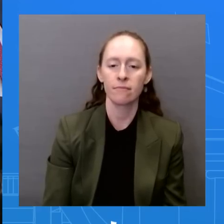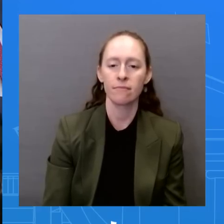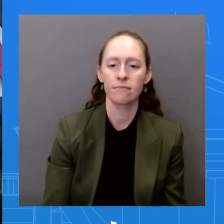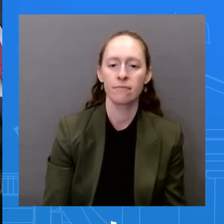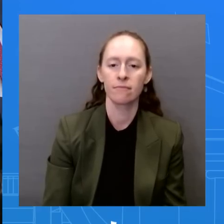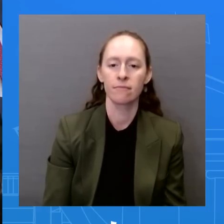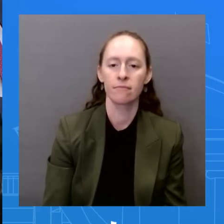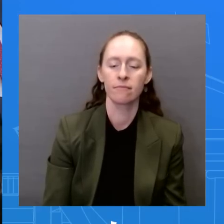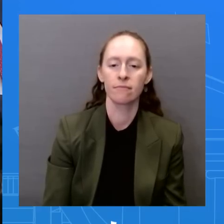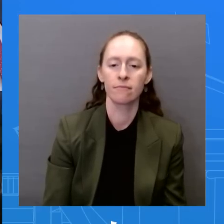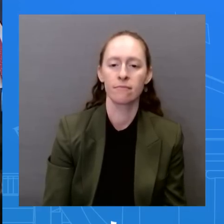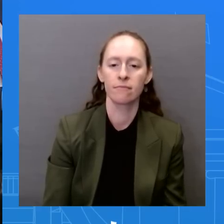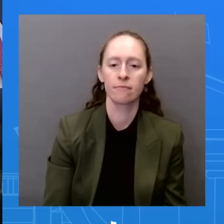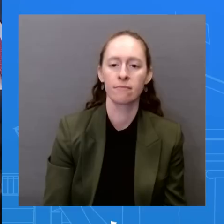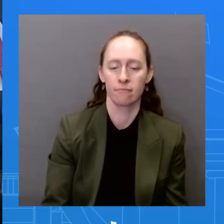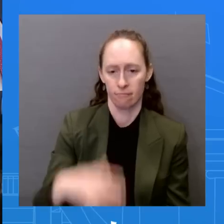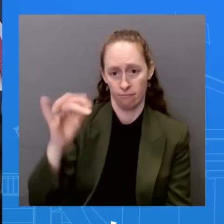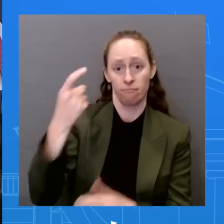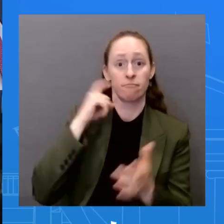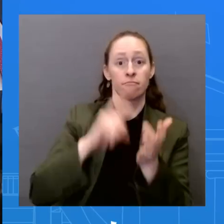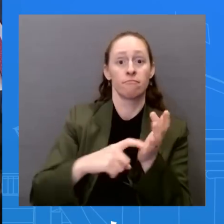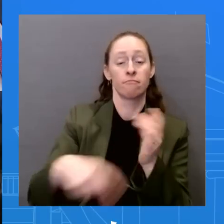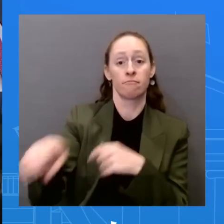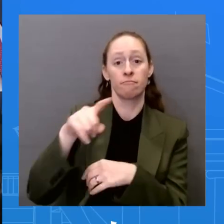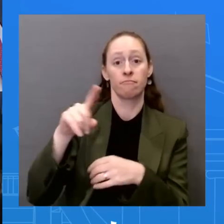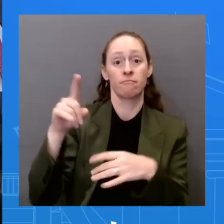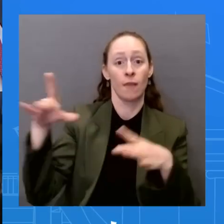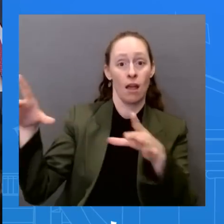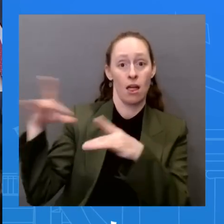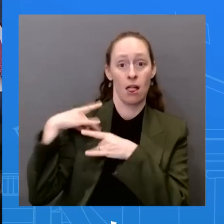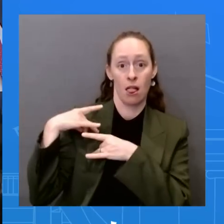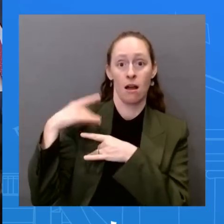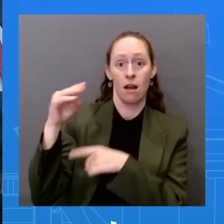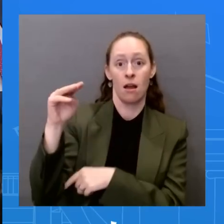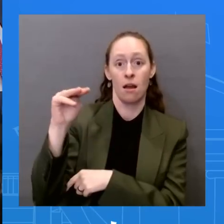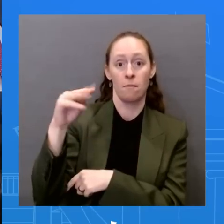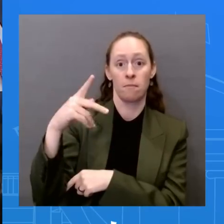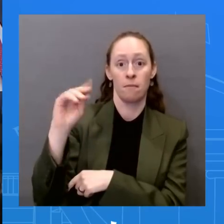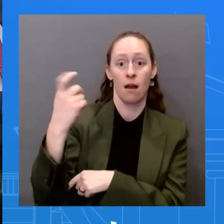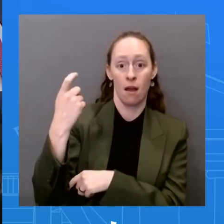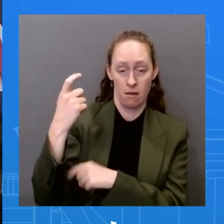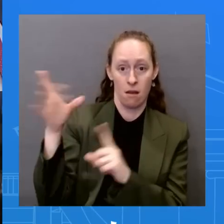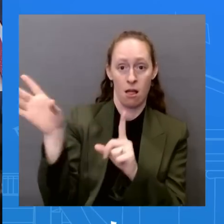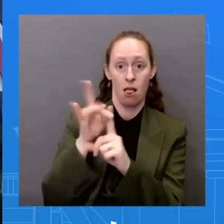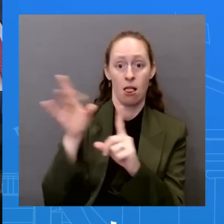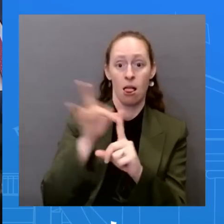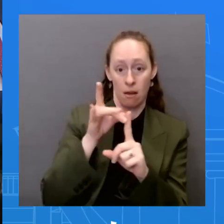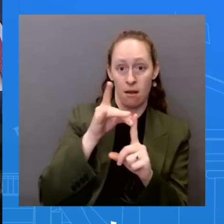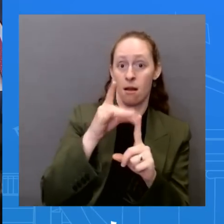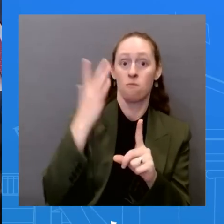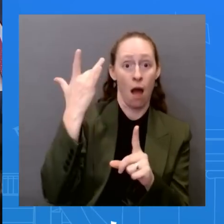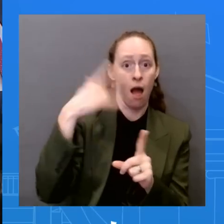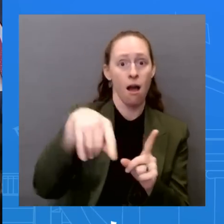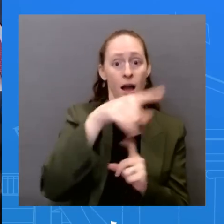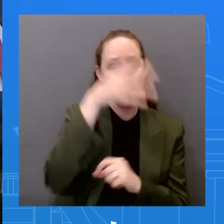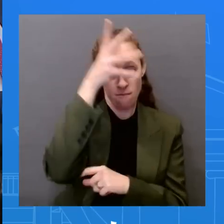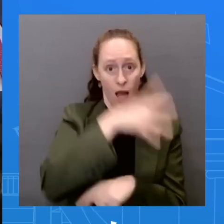So my question is: Do you guys think that that data is a reflection of just more testing, or is it possible that this is spreading more easily --